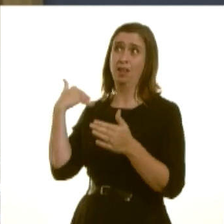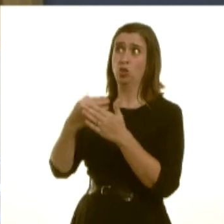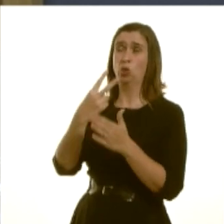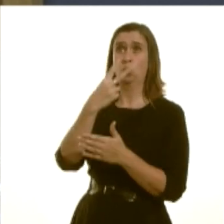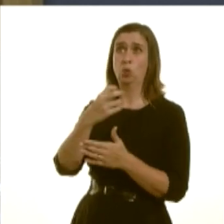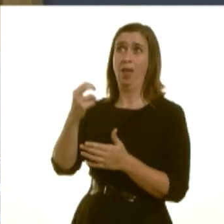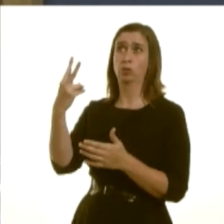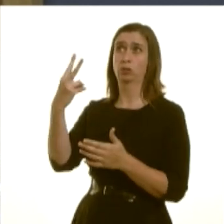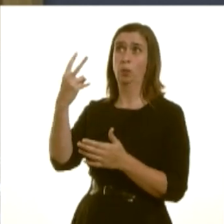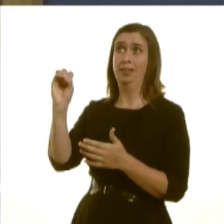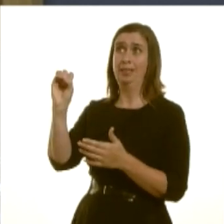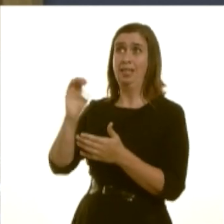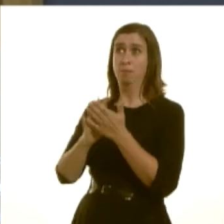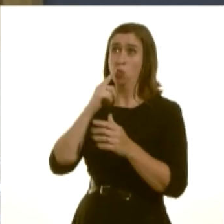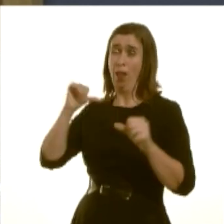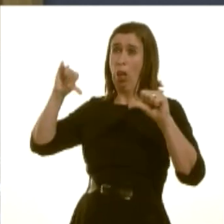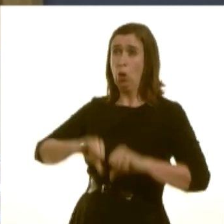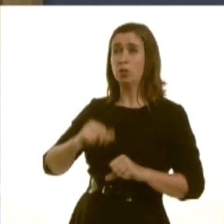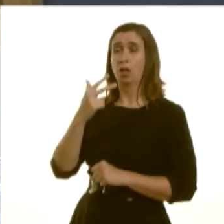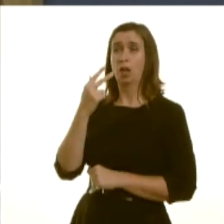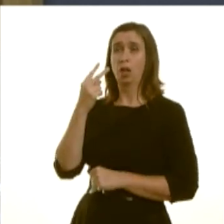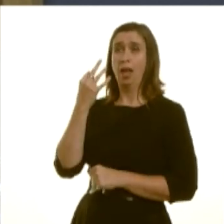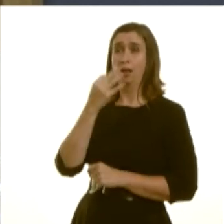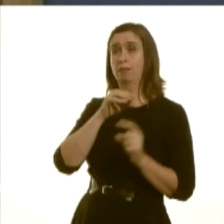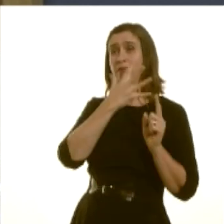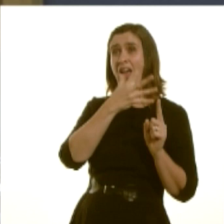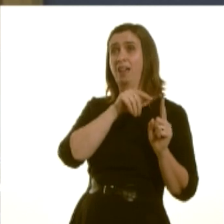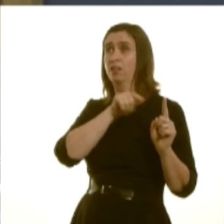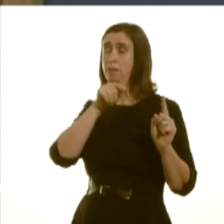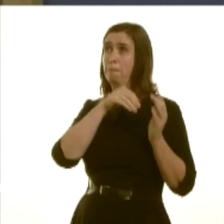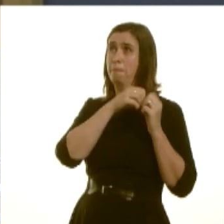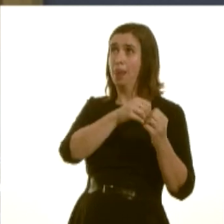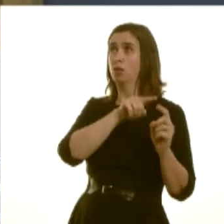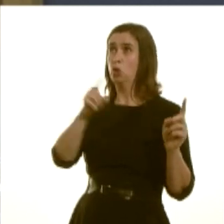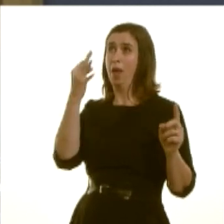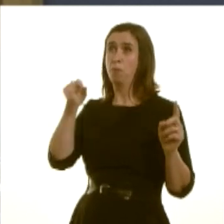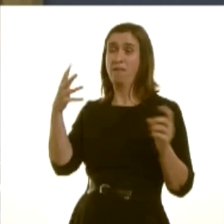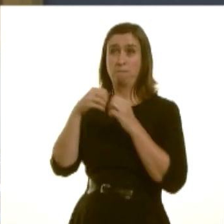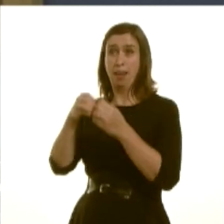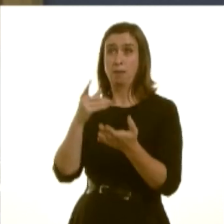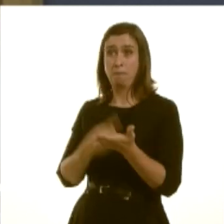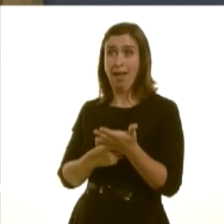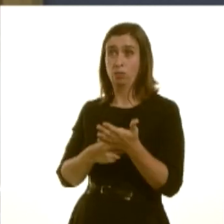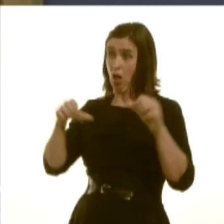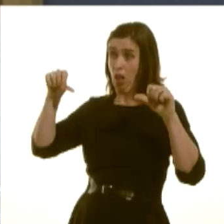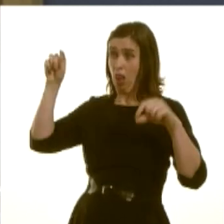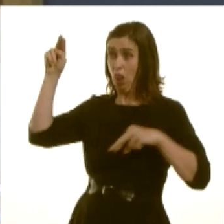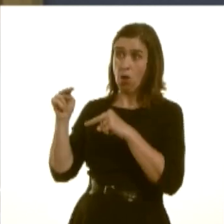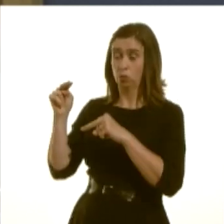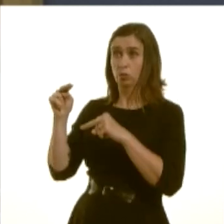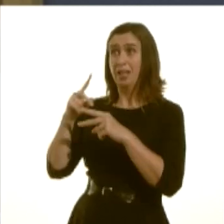between £5.3 billion and £8.5 billion to our public services if the Barnett formula